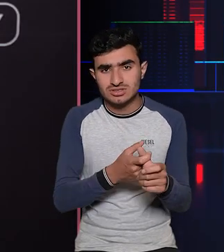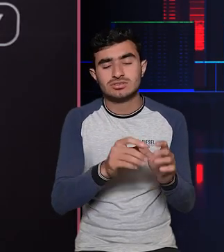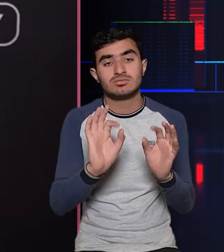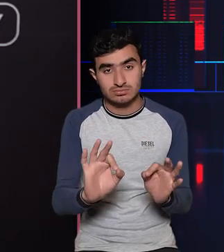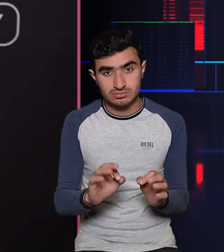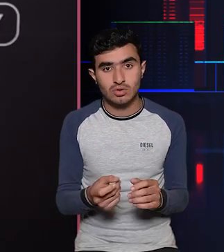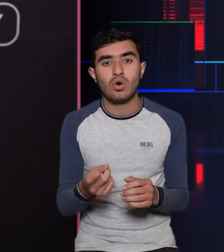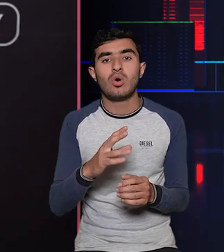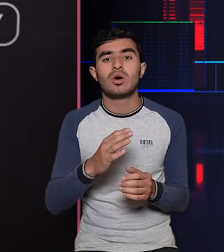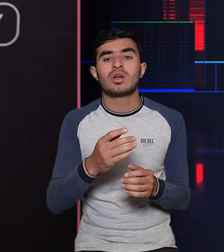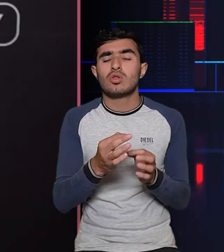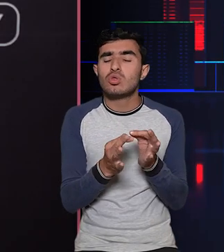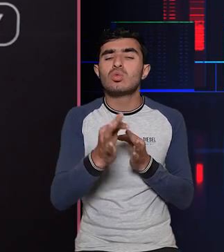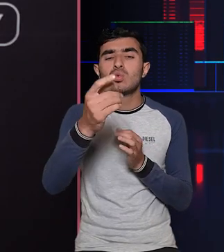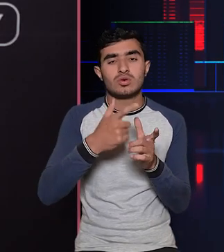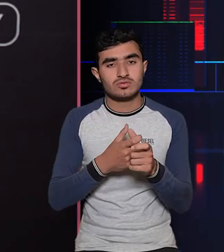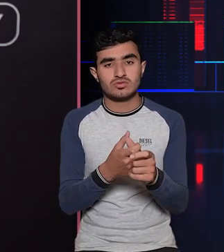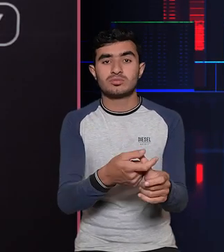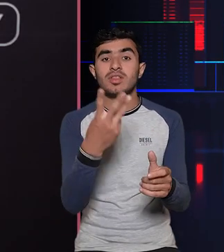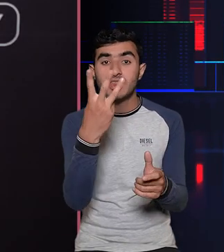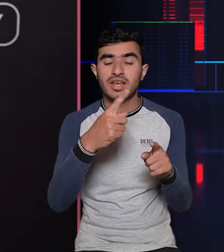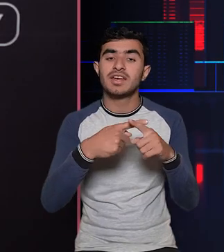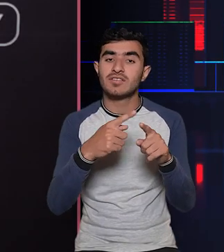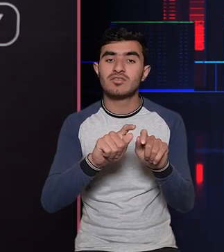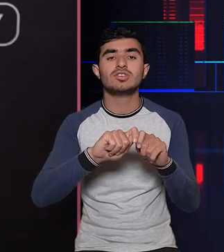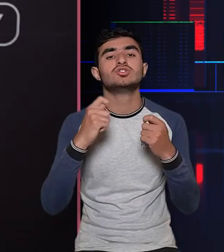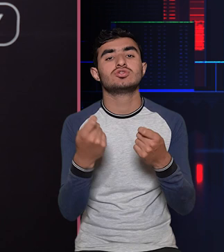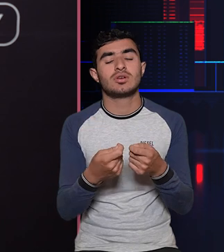team, I was a senior and I had also put my name in the hockey team.